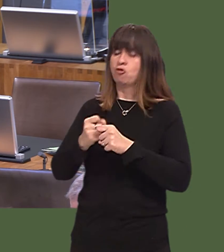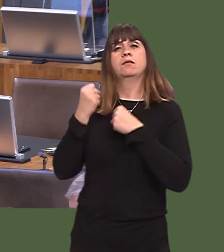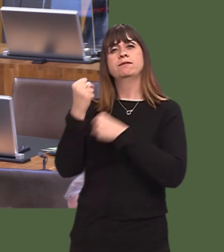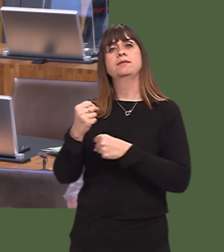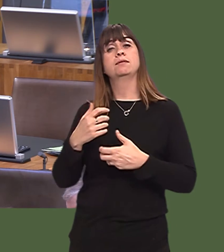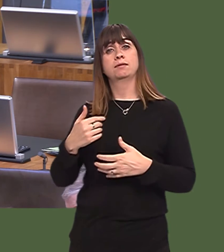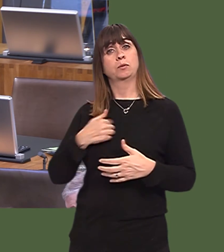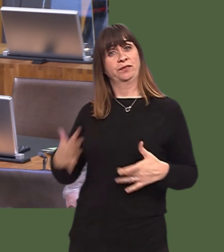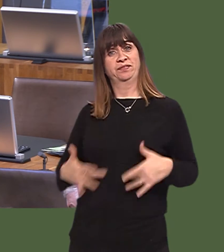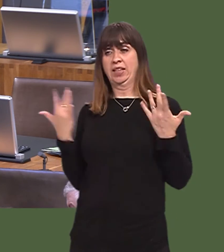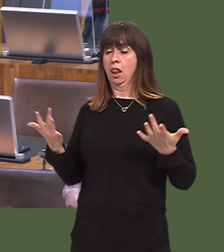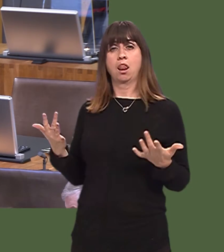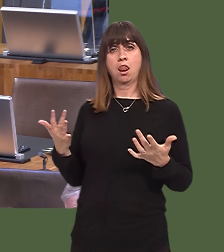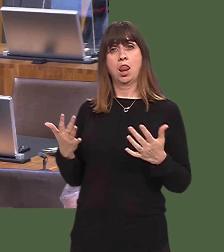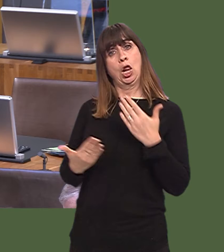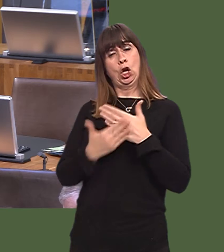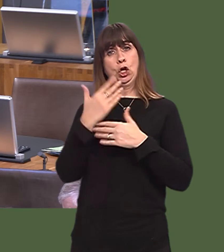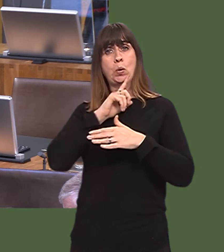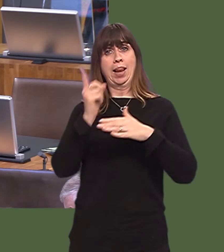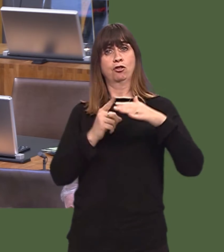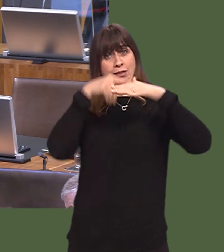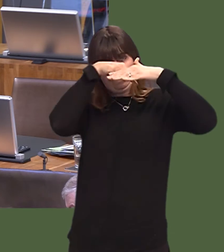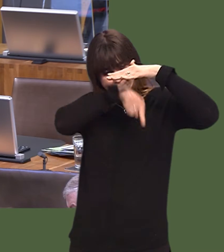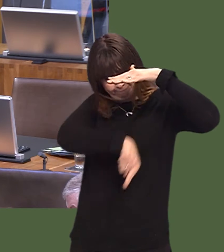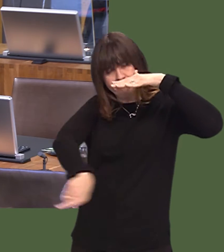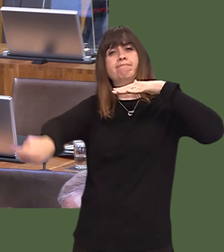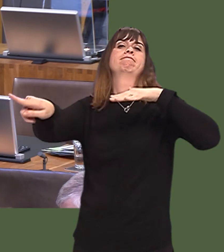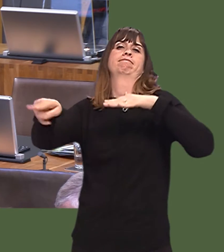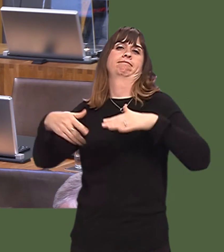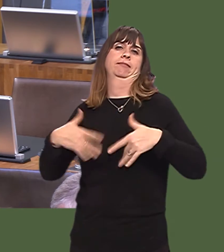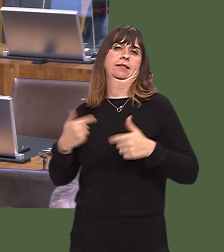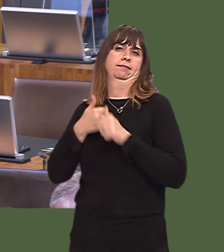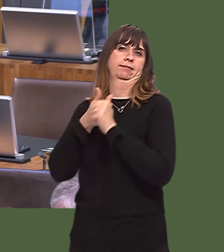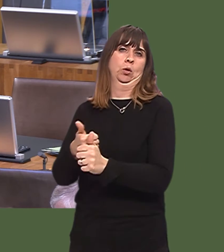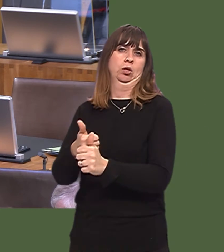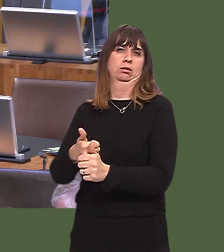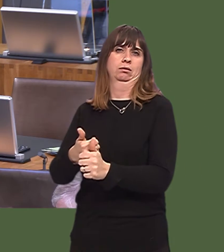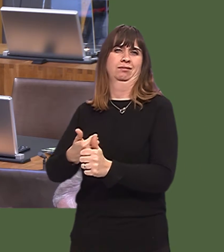Our preferred position on new grid infrastructure is one of undergrounding, because we know